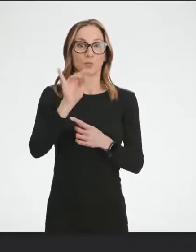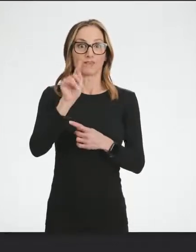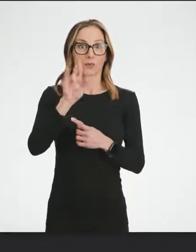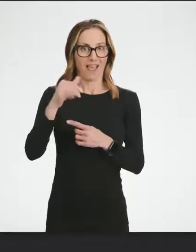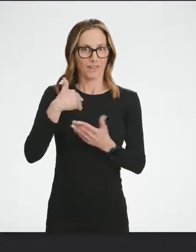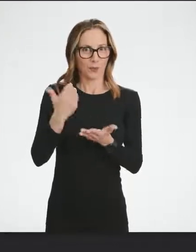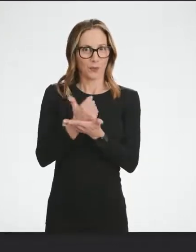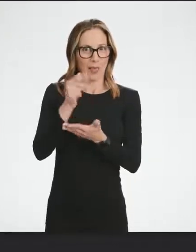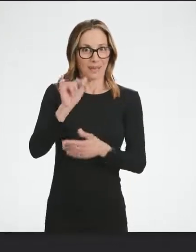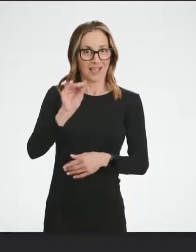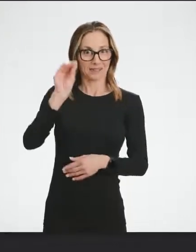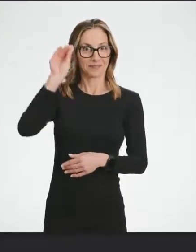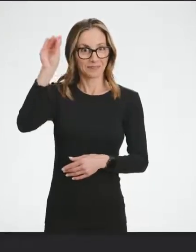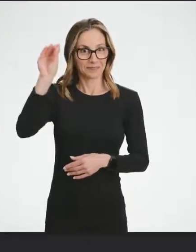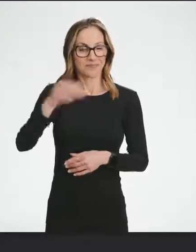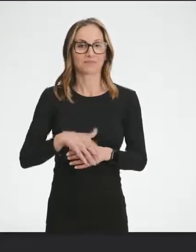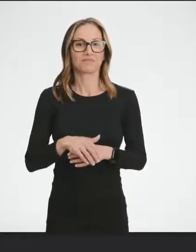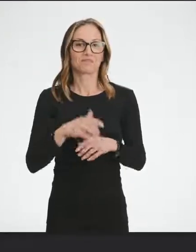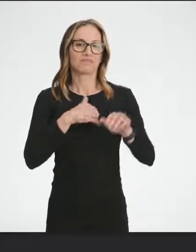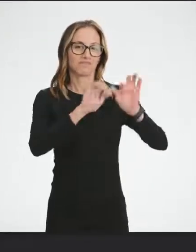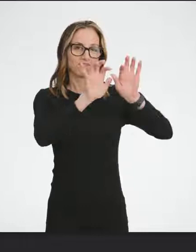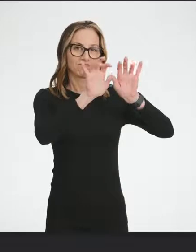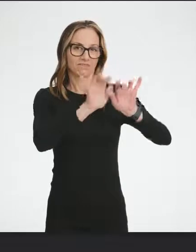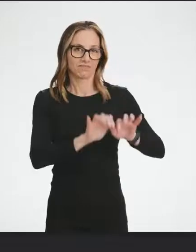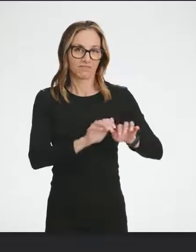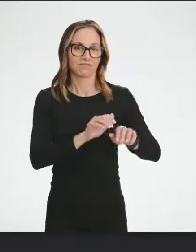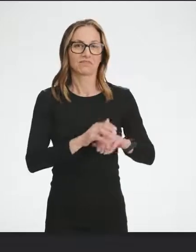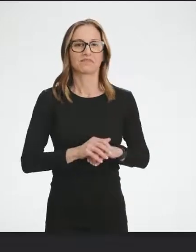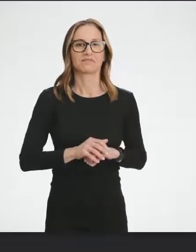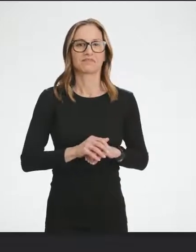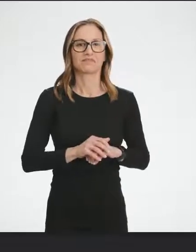I just add it to the body of my app.